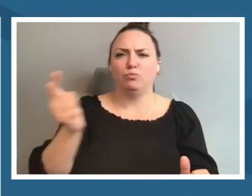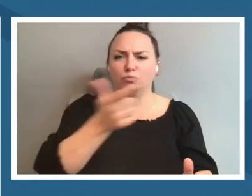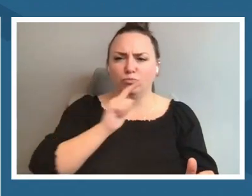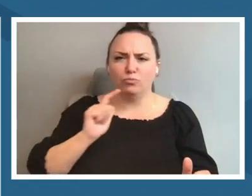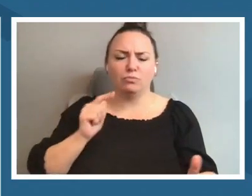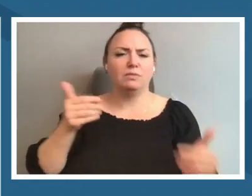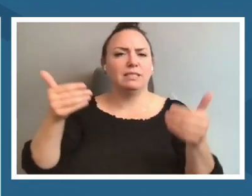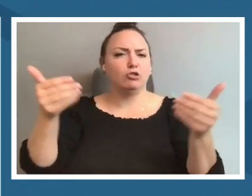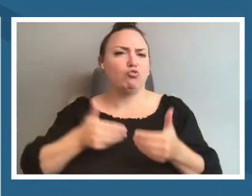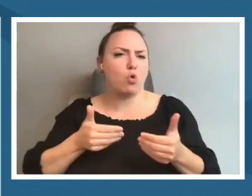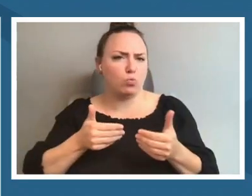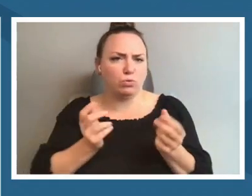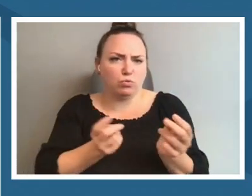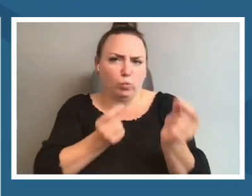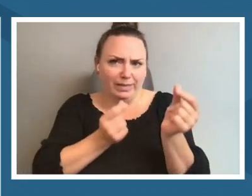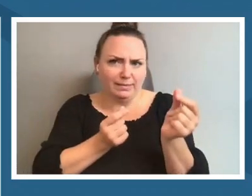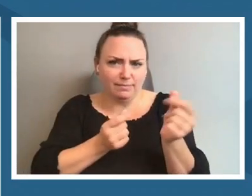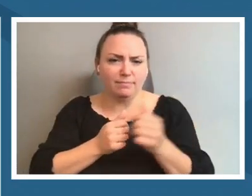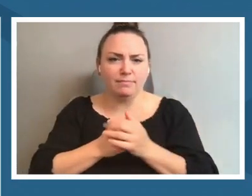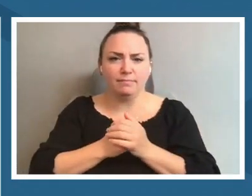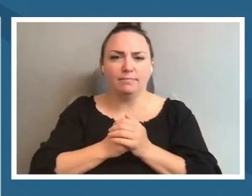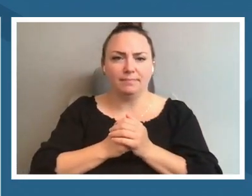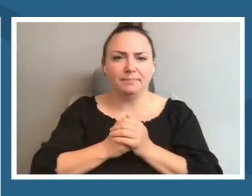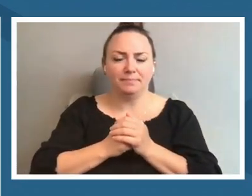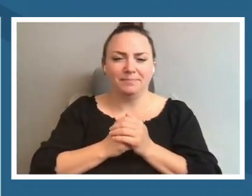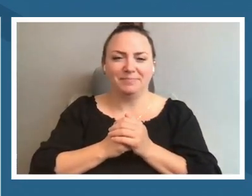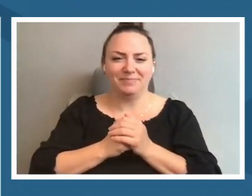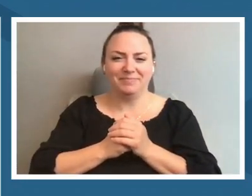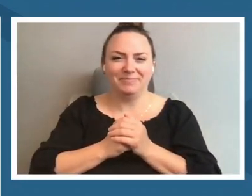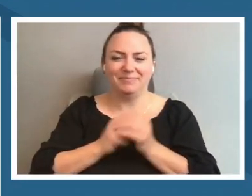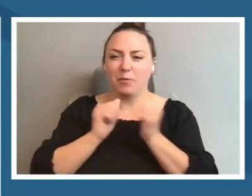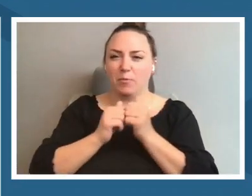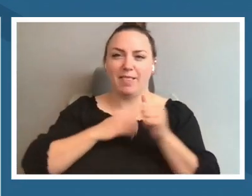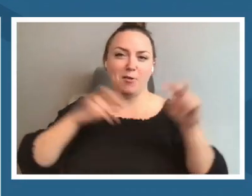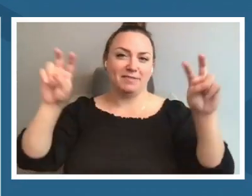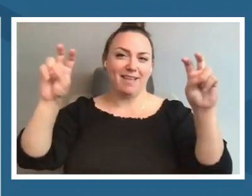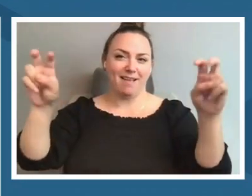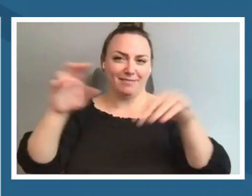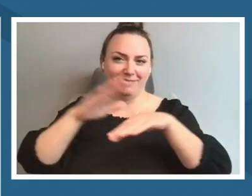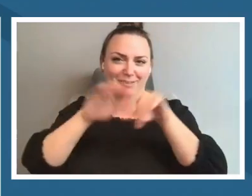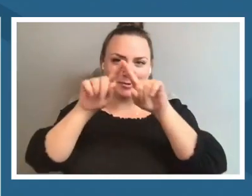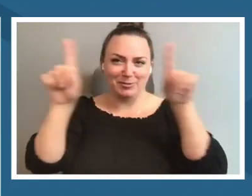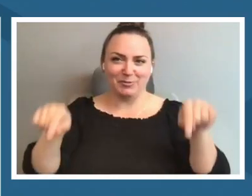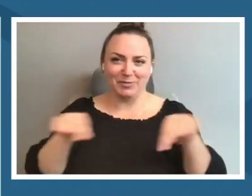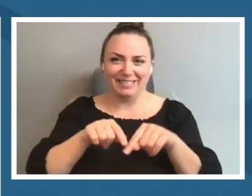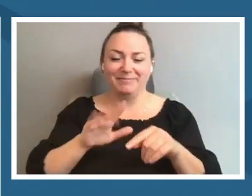introductions with our titles up on the screen and i'll first